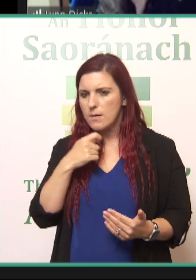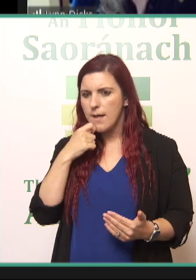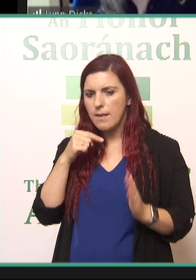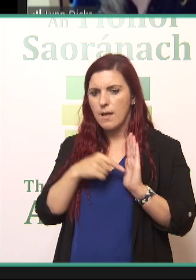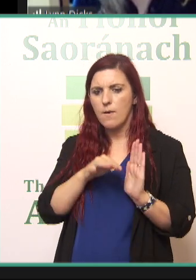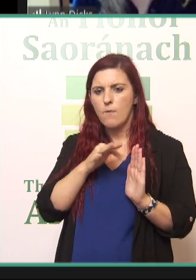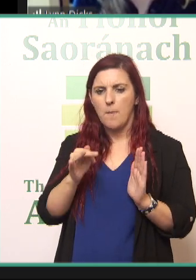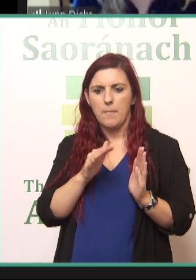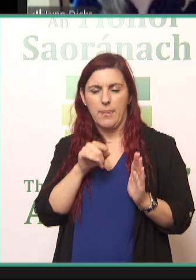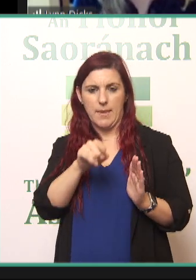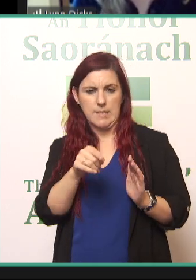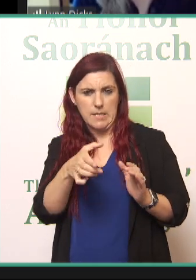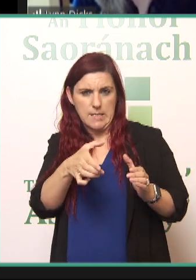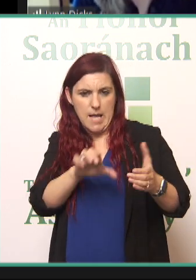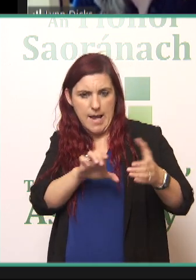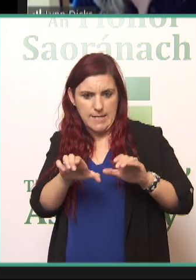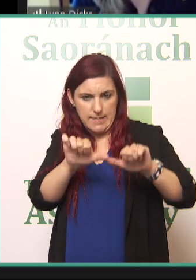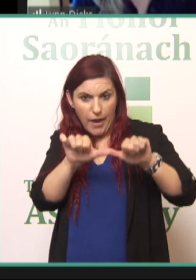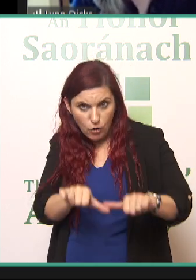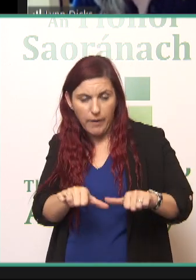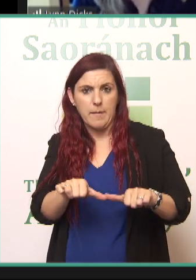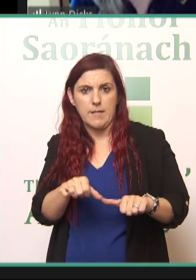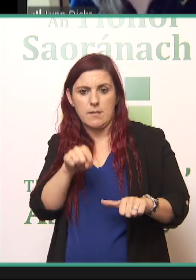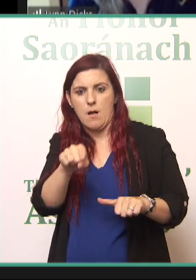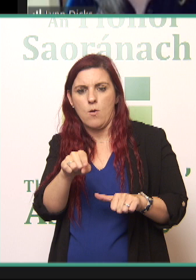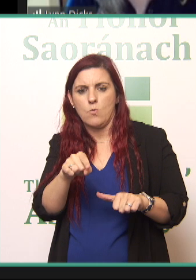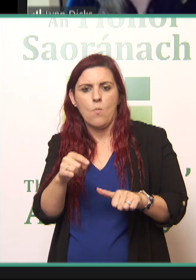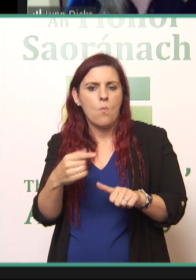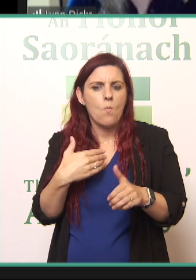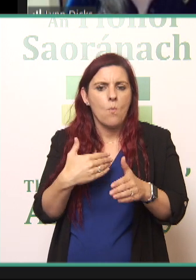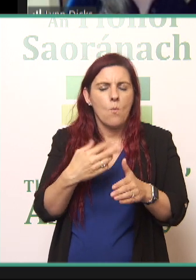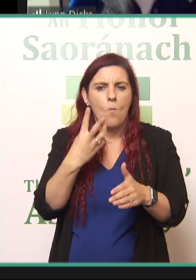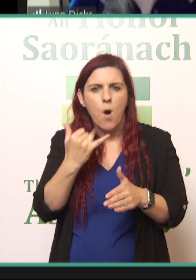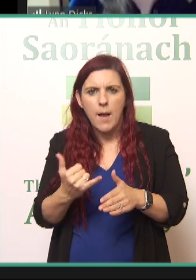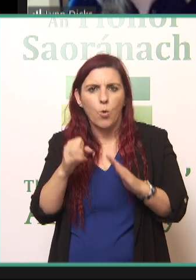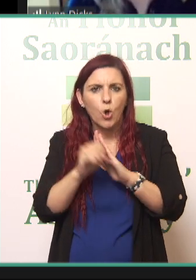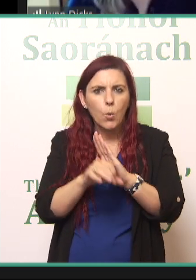the scientific consensus on what is driving the loss of biodiversity that we're experiencing at